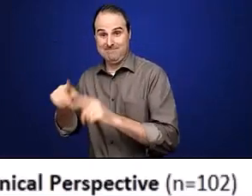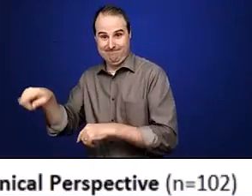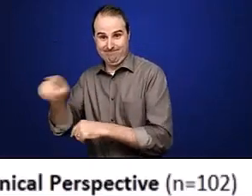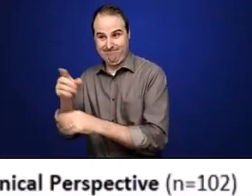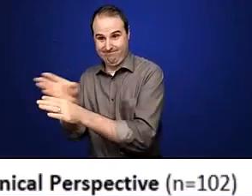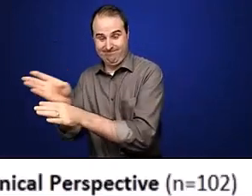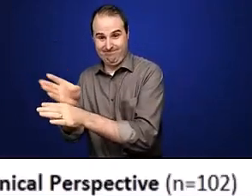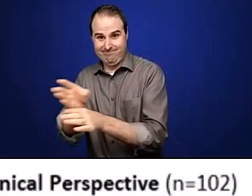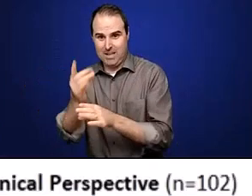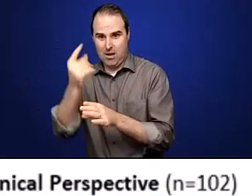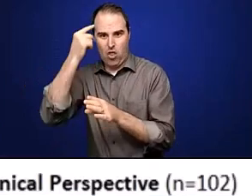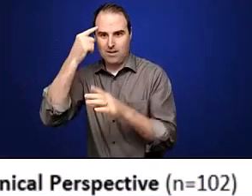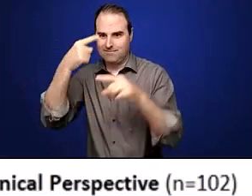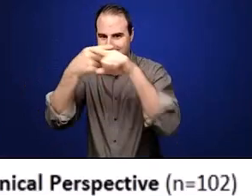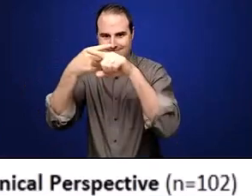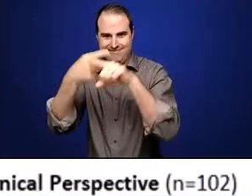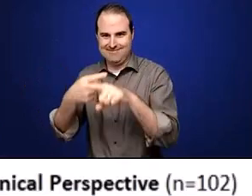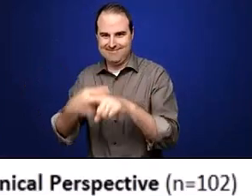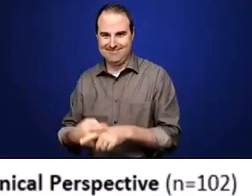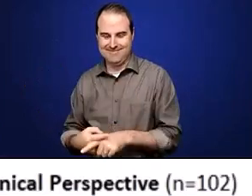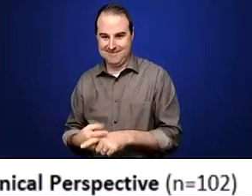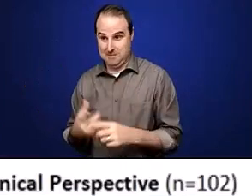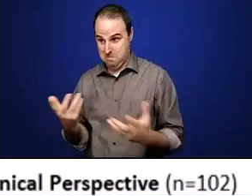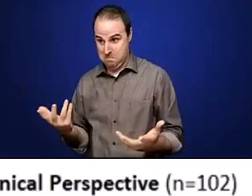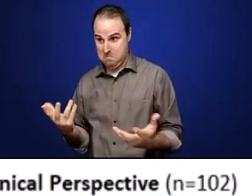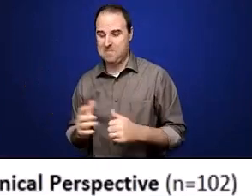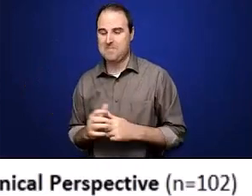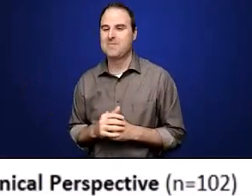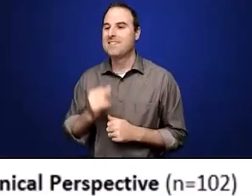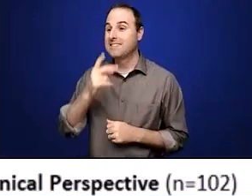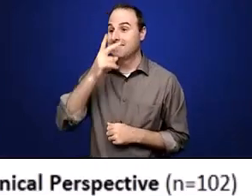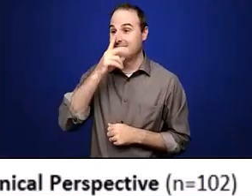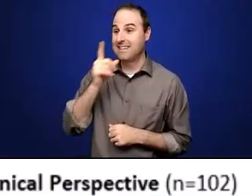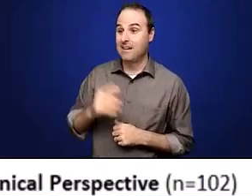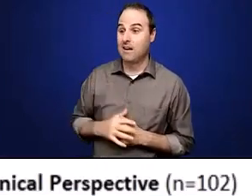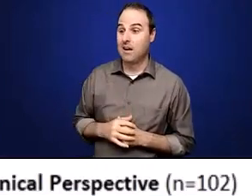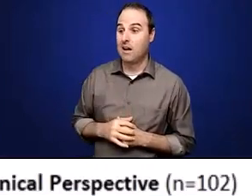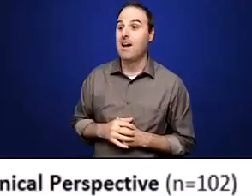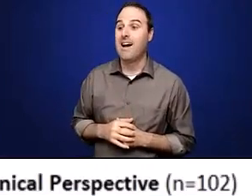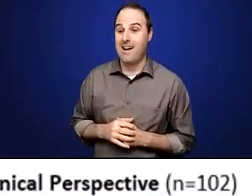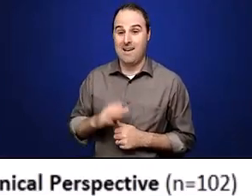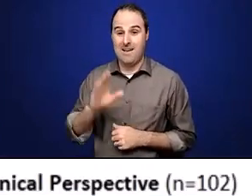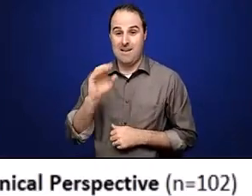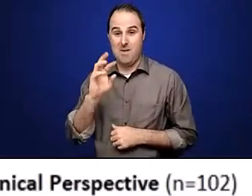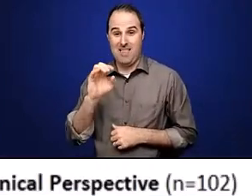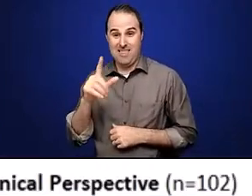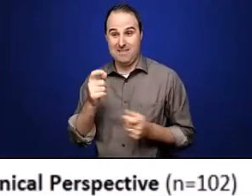And so really, the top five that you can see is the bowel management, pain and inflammation, spasticity,